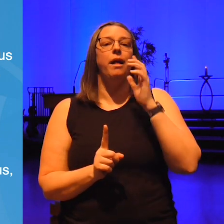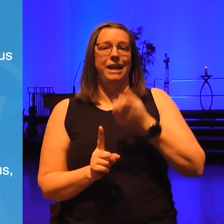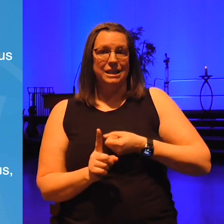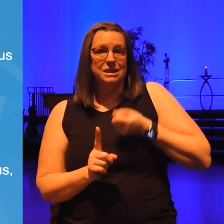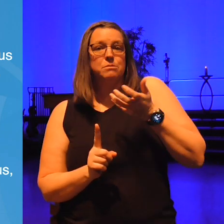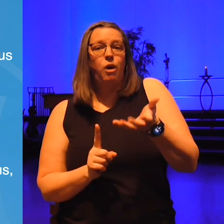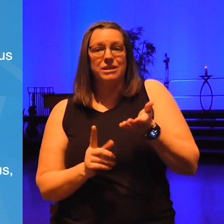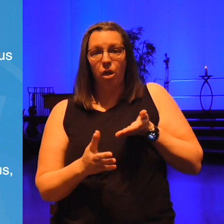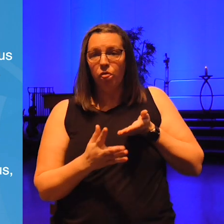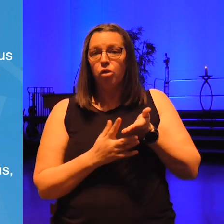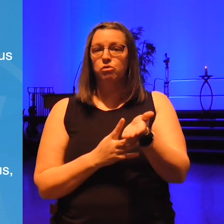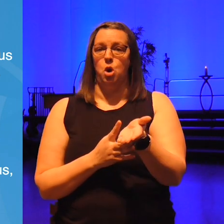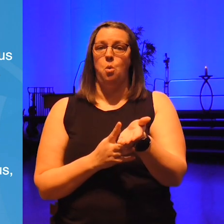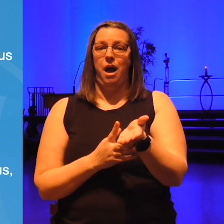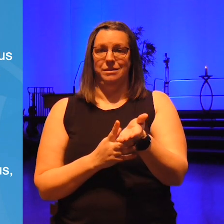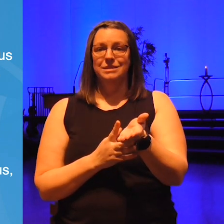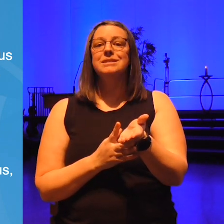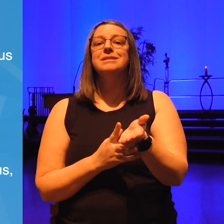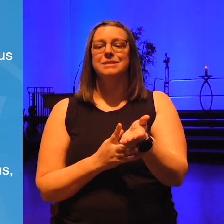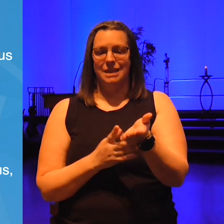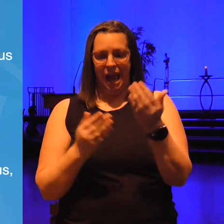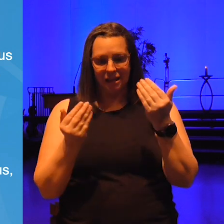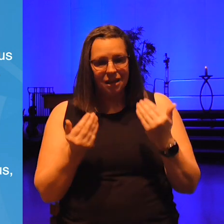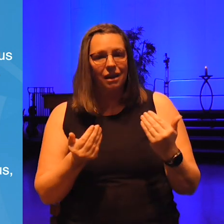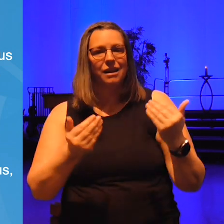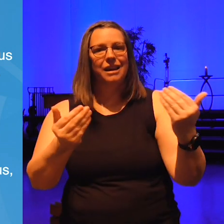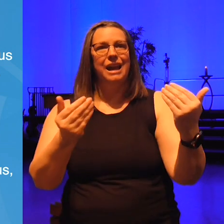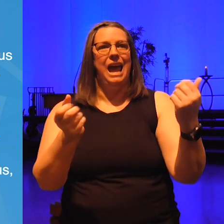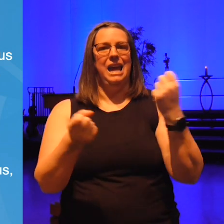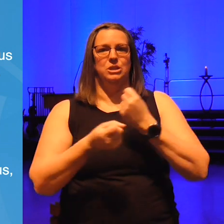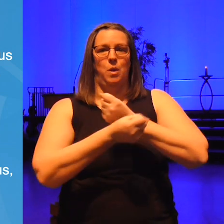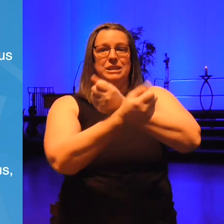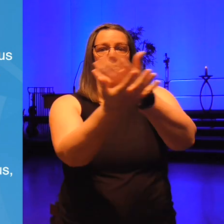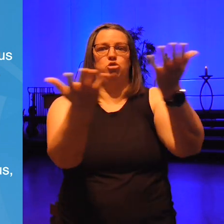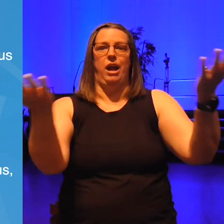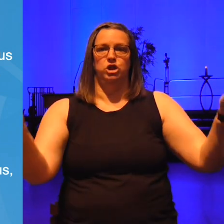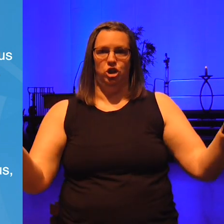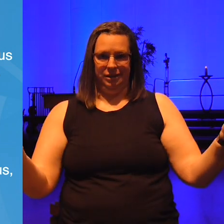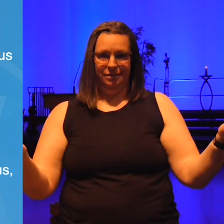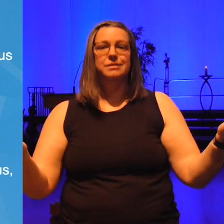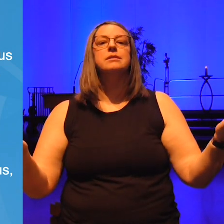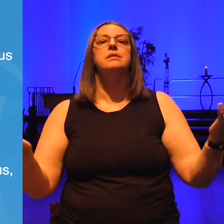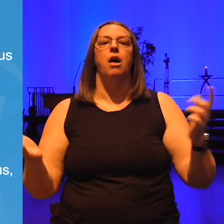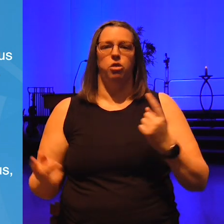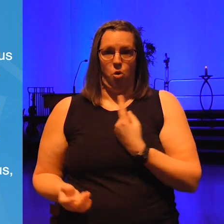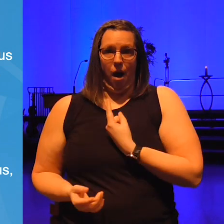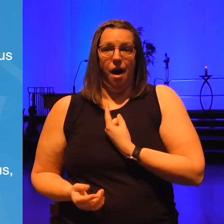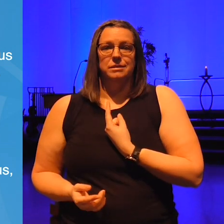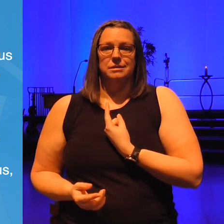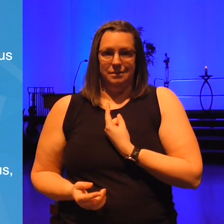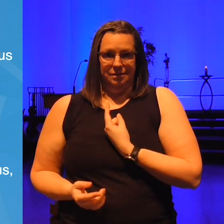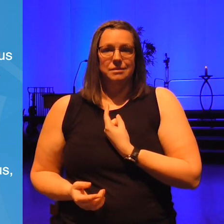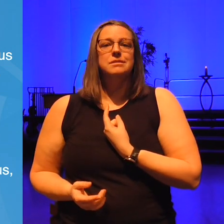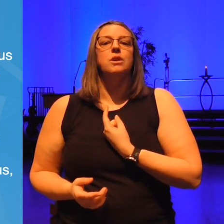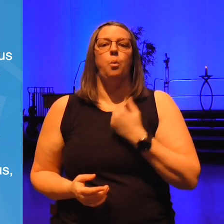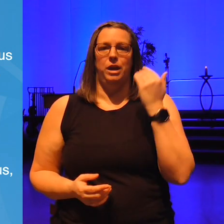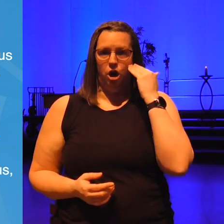it passes into expression through us only as we consciously allow it to do so therefore we should